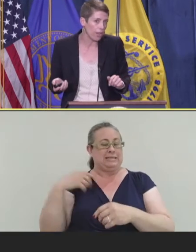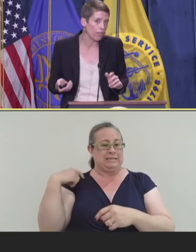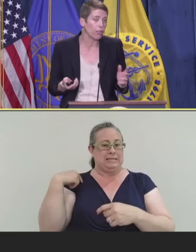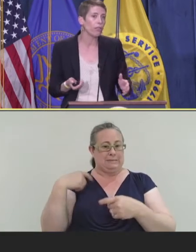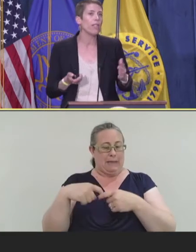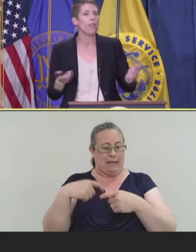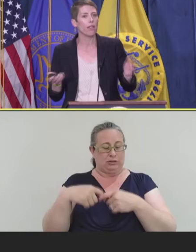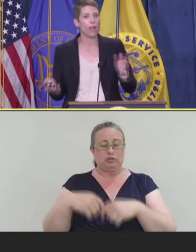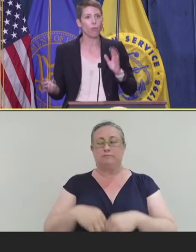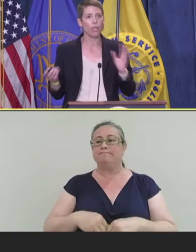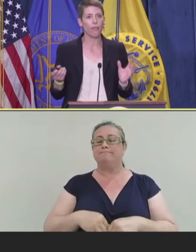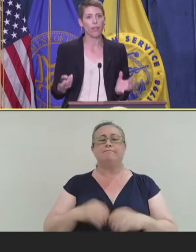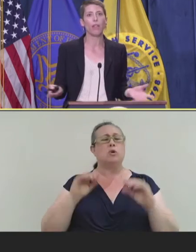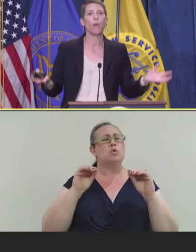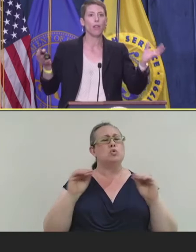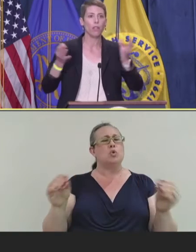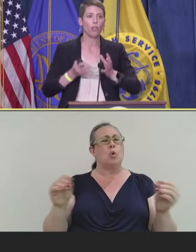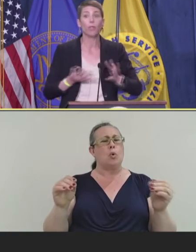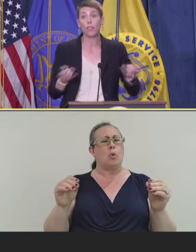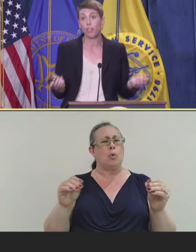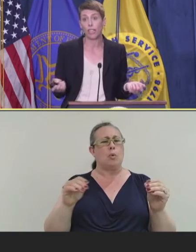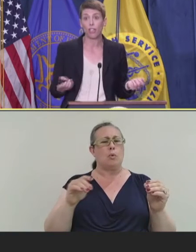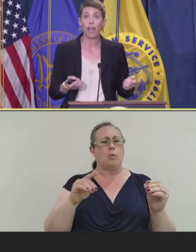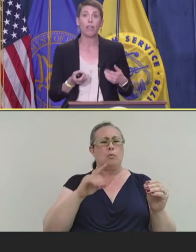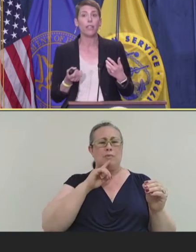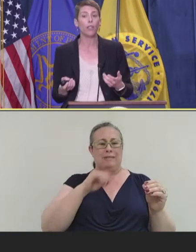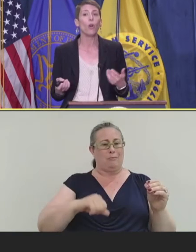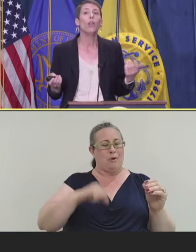and certainly nothing that really fit the bill in terms of intersectionality. So,